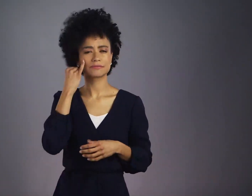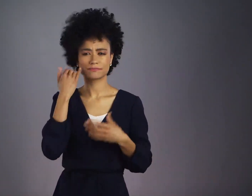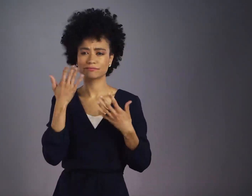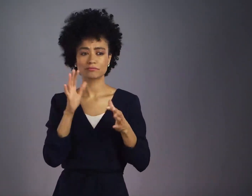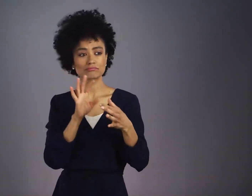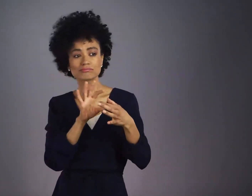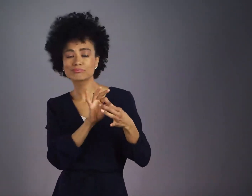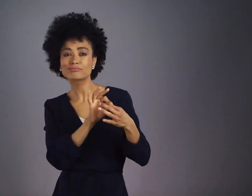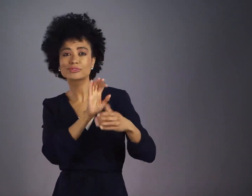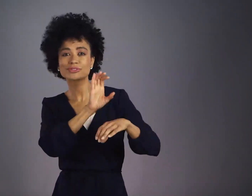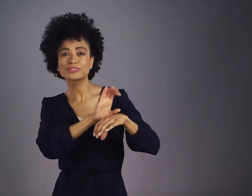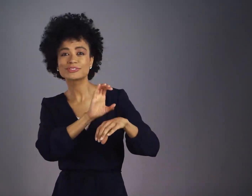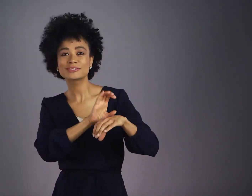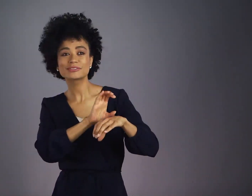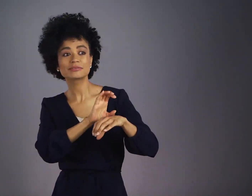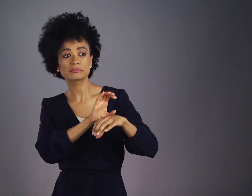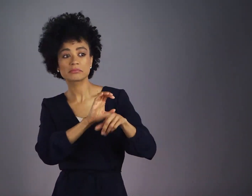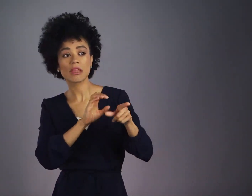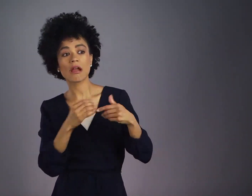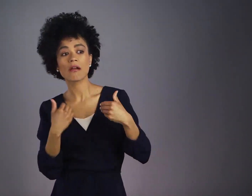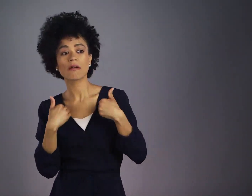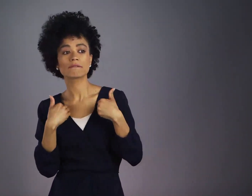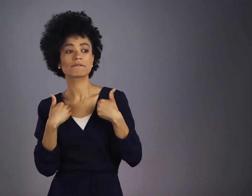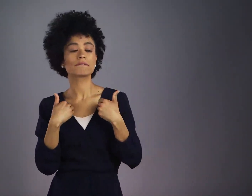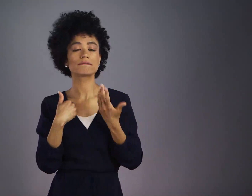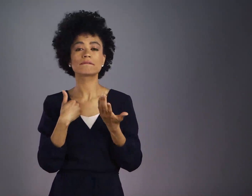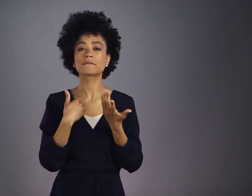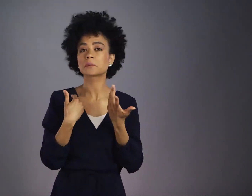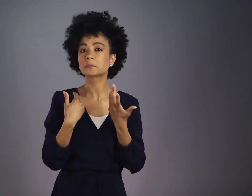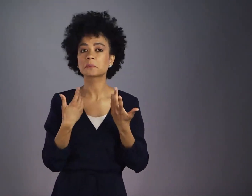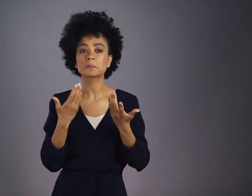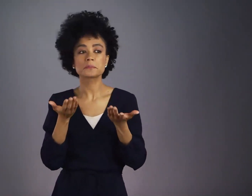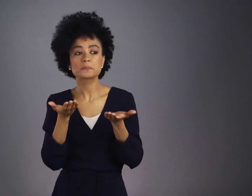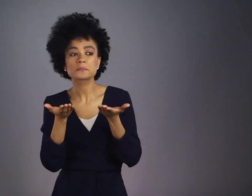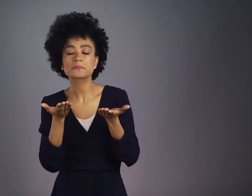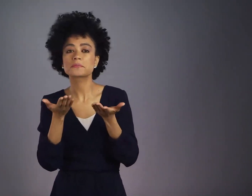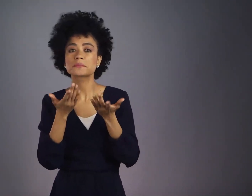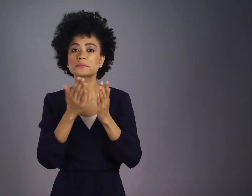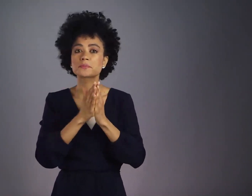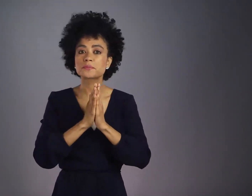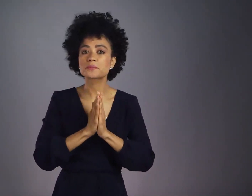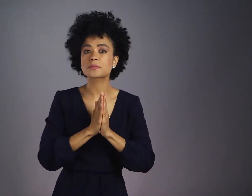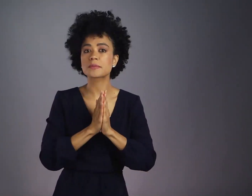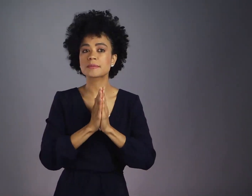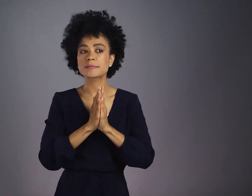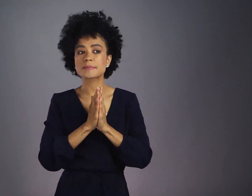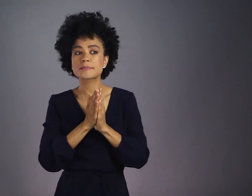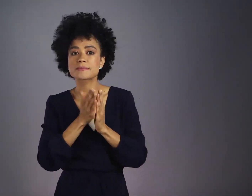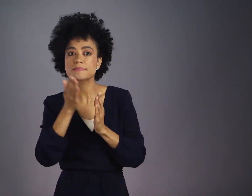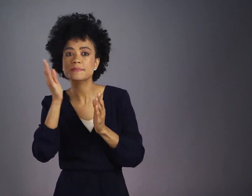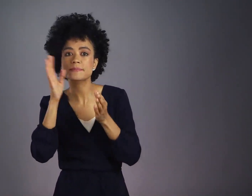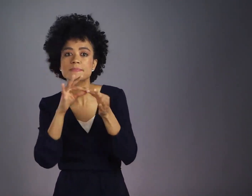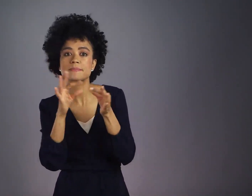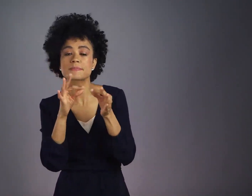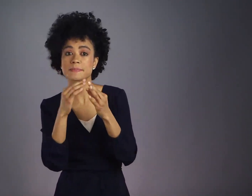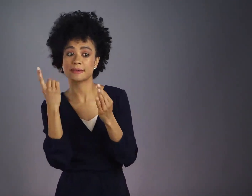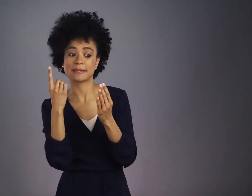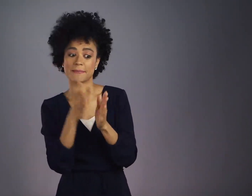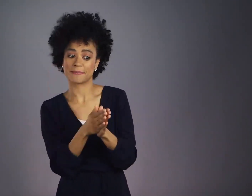If we belong to a religious denomination which requires a deﬁnite morning devotion, we attend to that also.